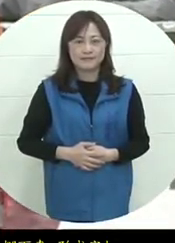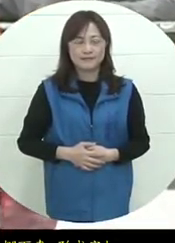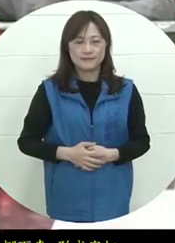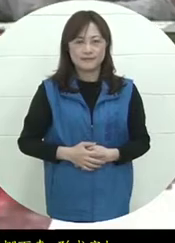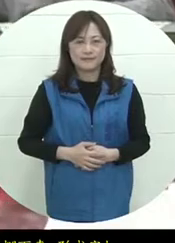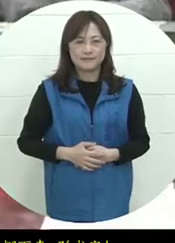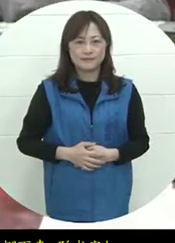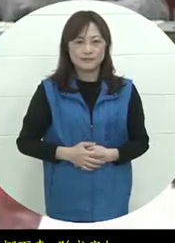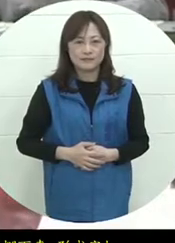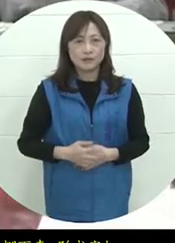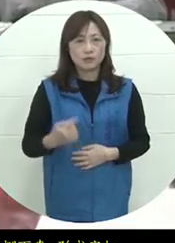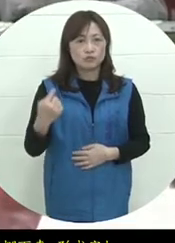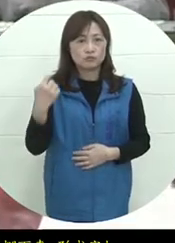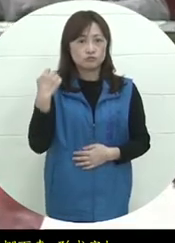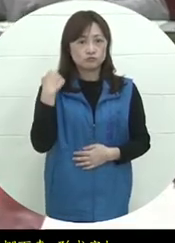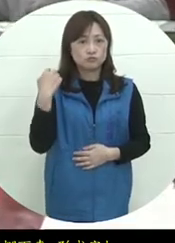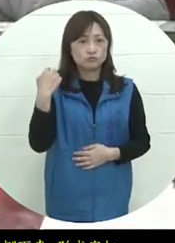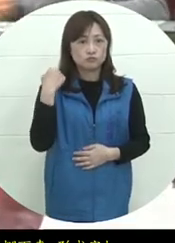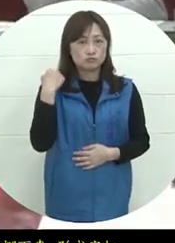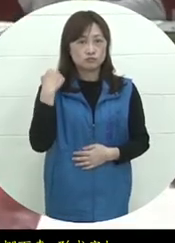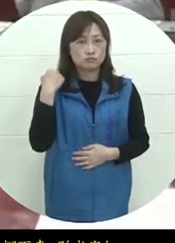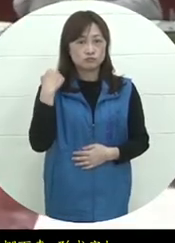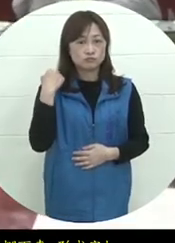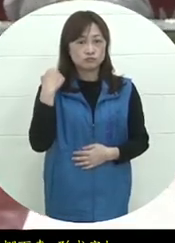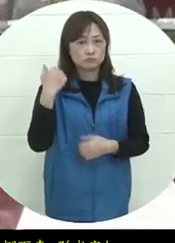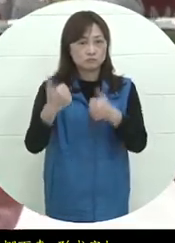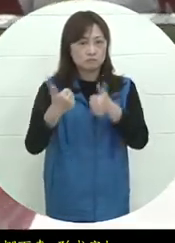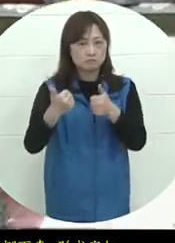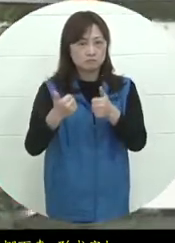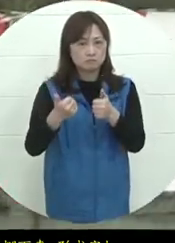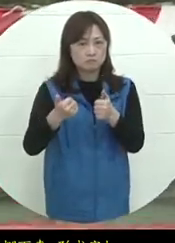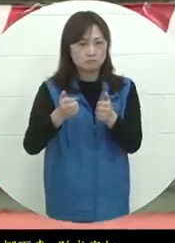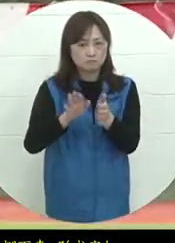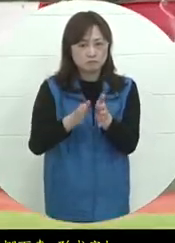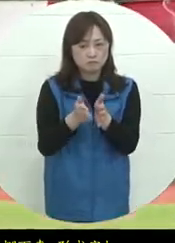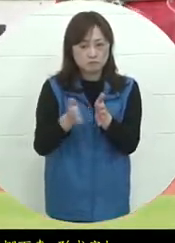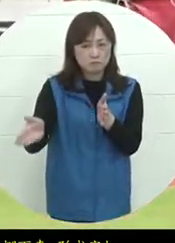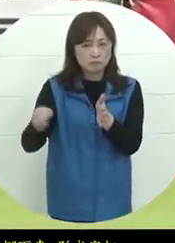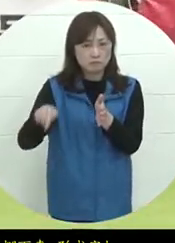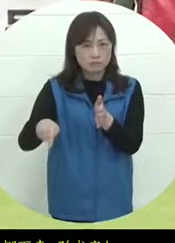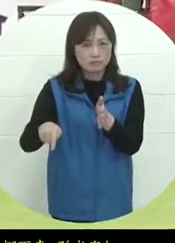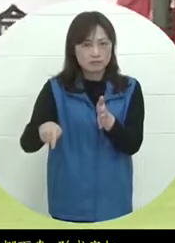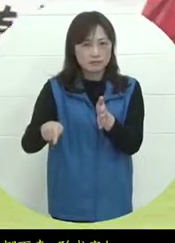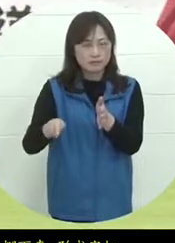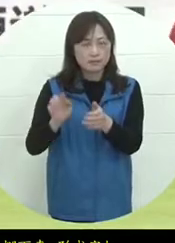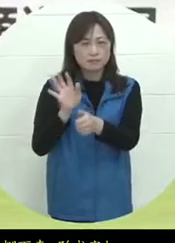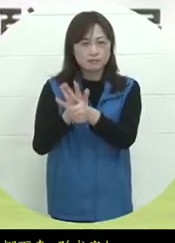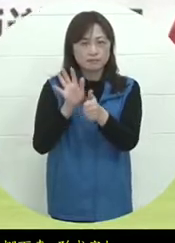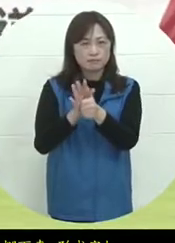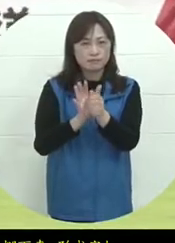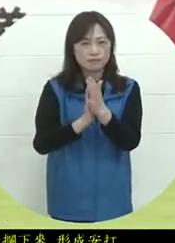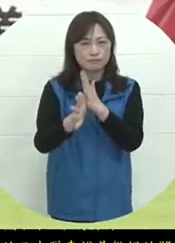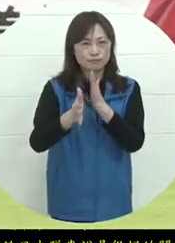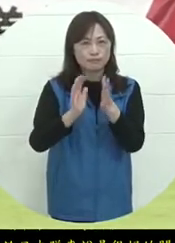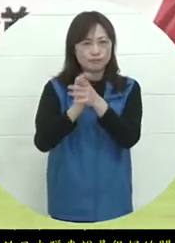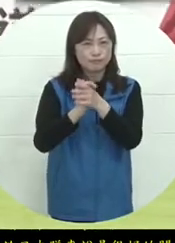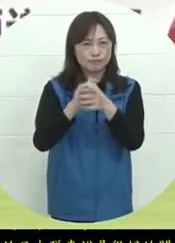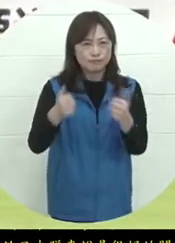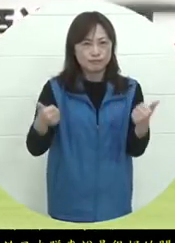Yesterday, Den 3 was in the latter part of the game, taking over a hit from a teammate, and there were two of them. I didn't give any answers yesterday about the number of hits